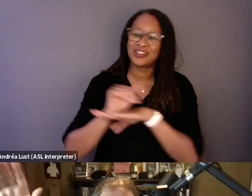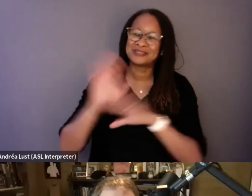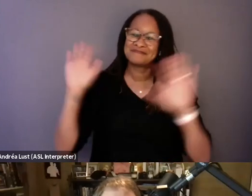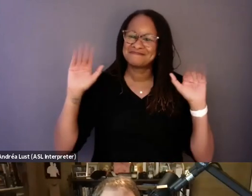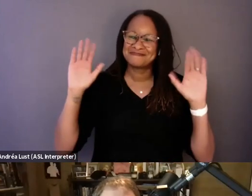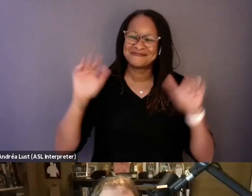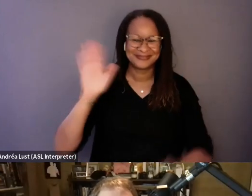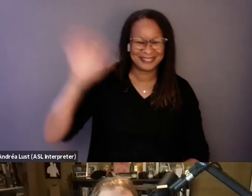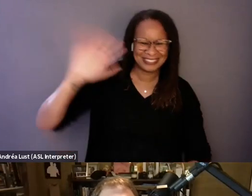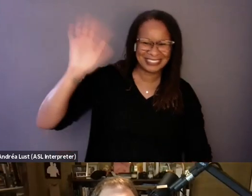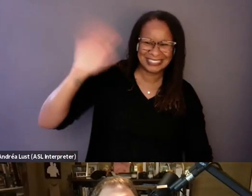Thanks so much. Bye. - Bye-bye.